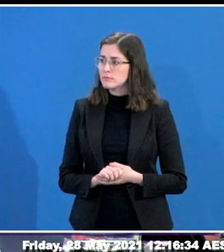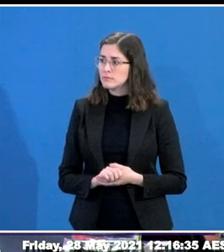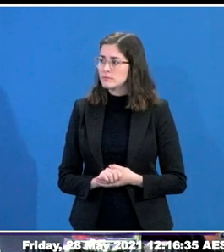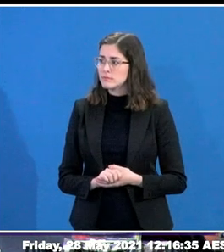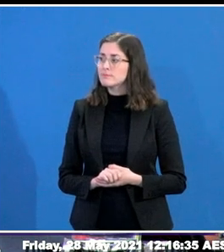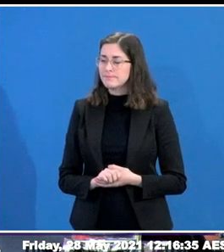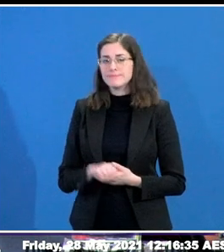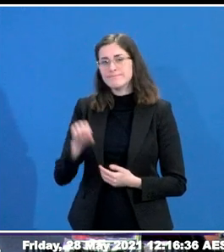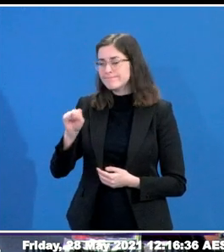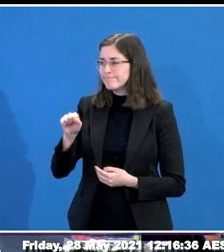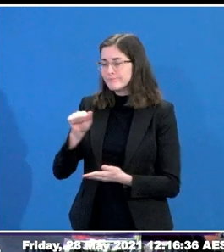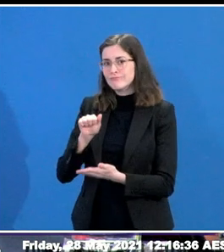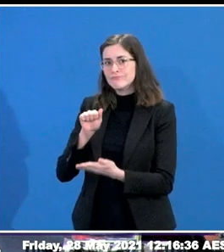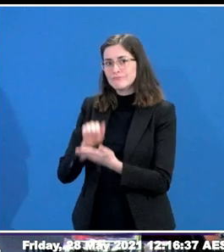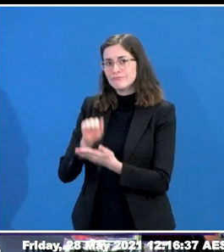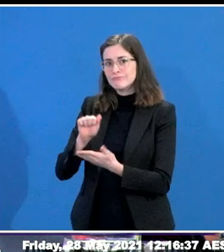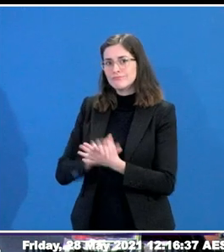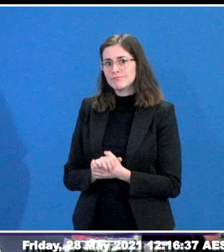Yes. Inappropriate verbal conduct? Yes.